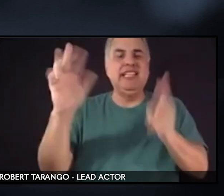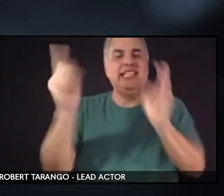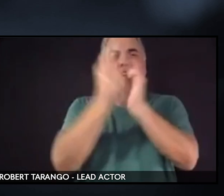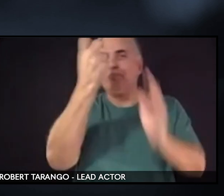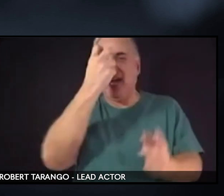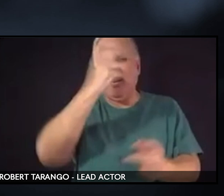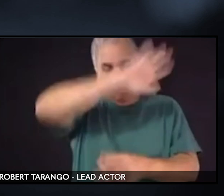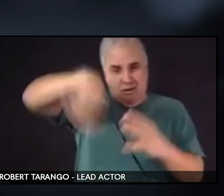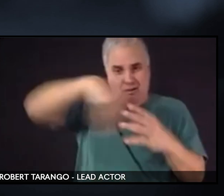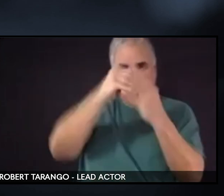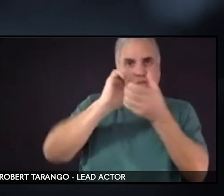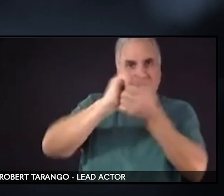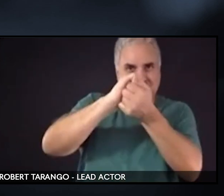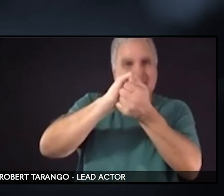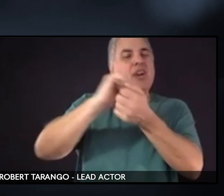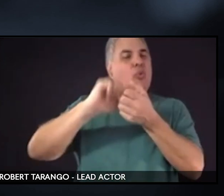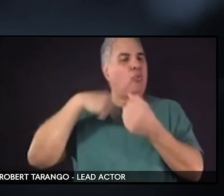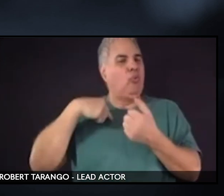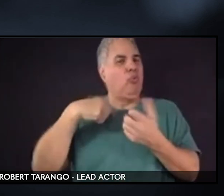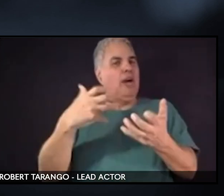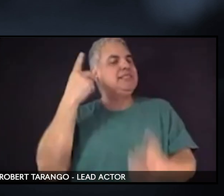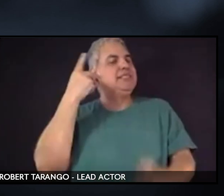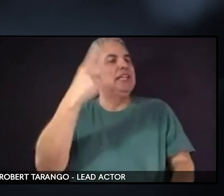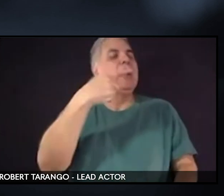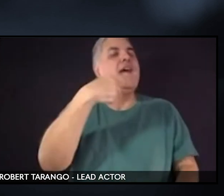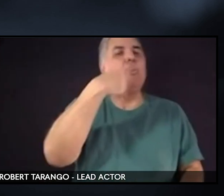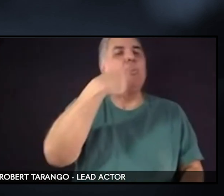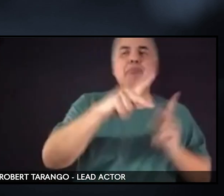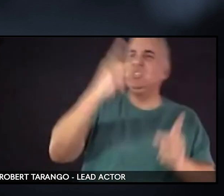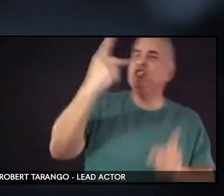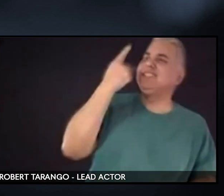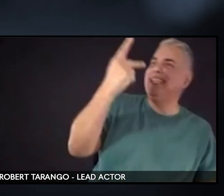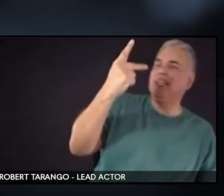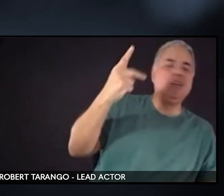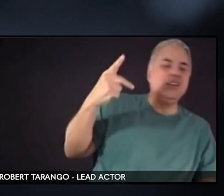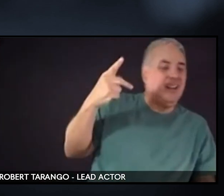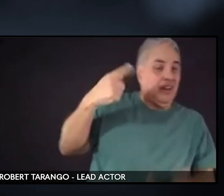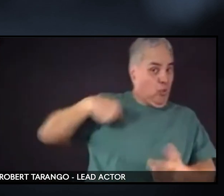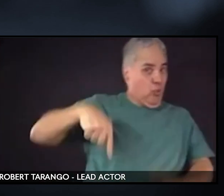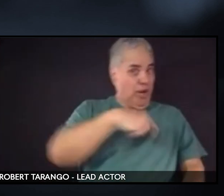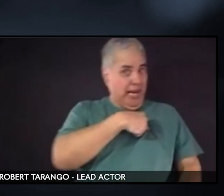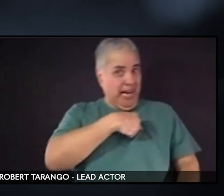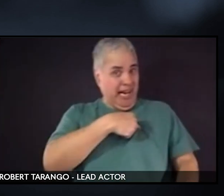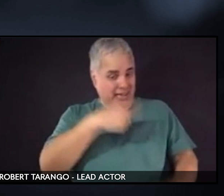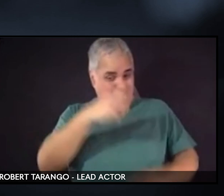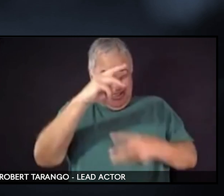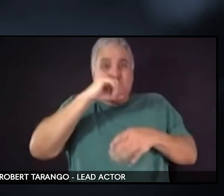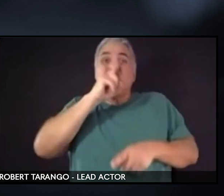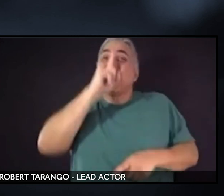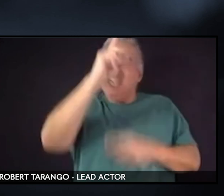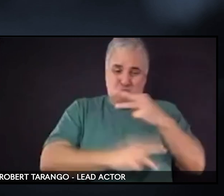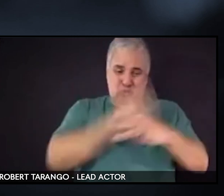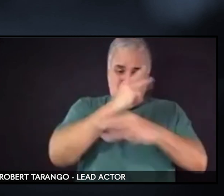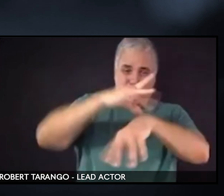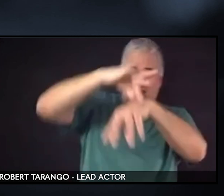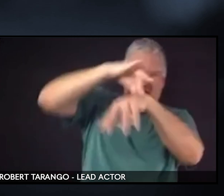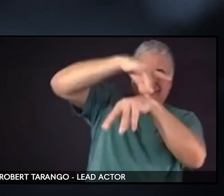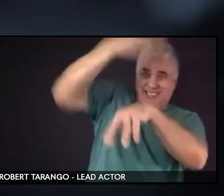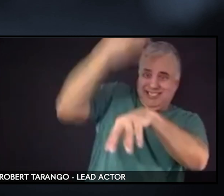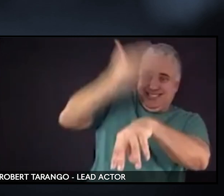yourself hearing, or sighted, or blind, or DeafBlind. Whatever it is, we, the